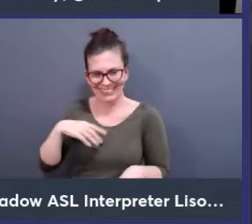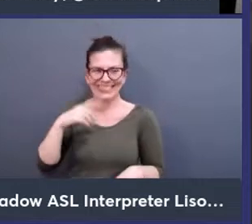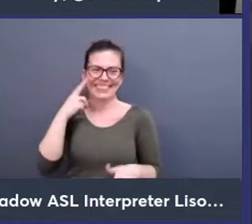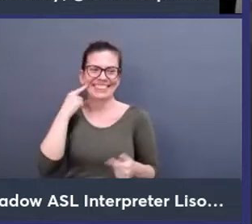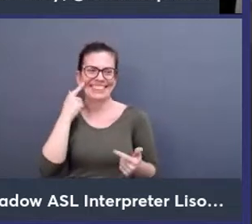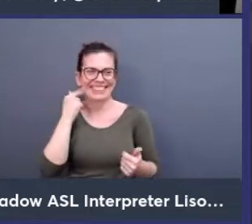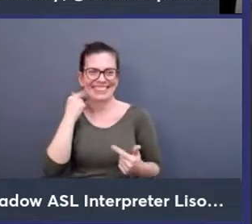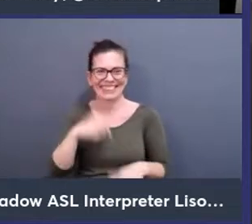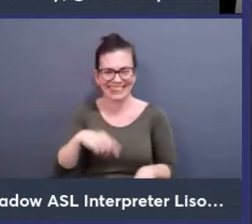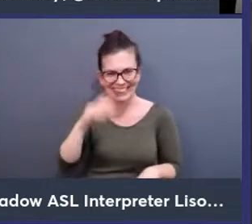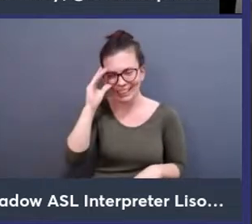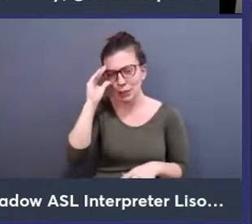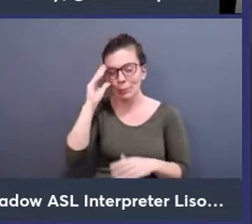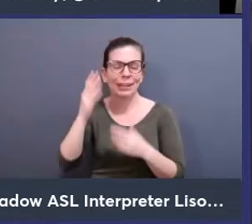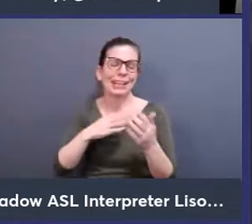So just a little rundown.